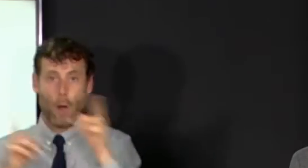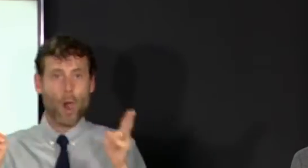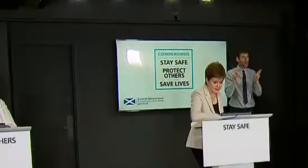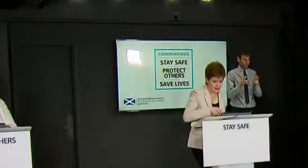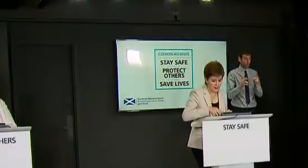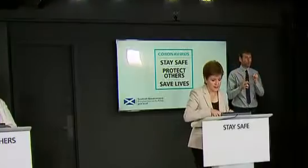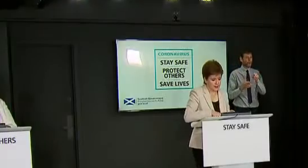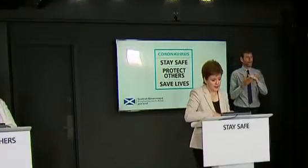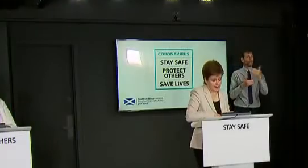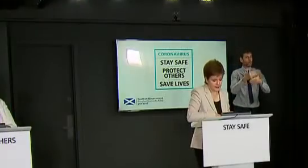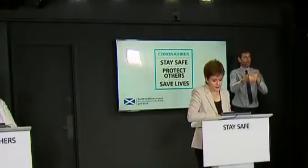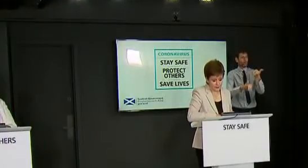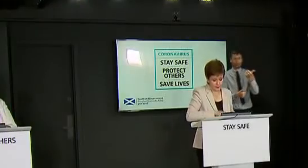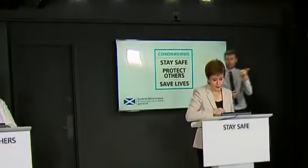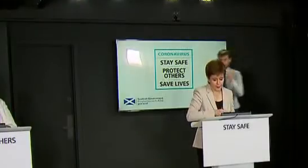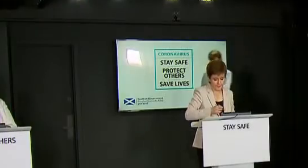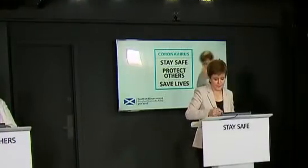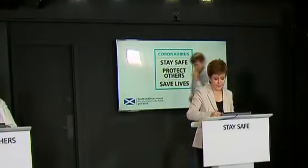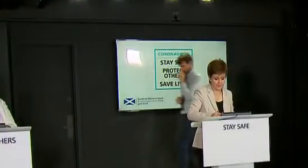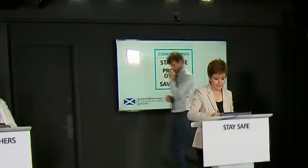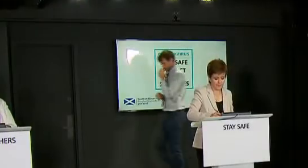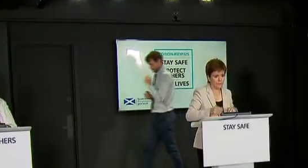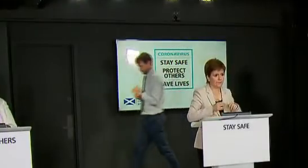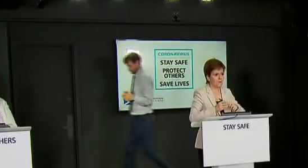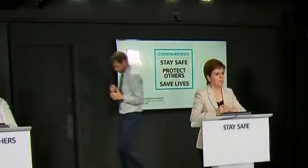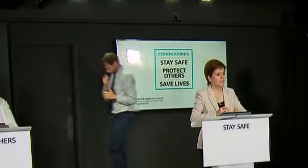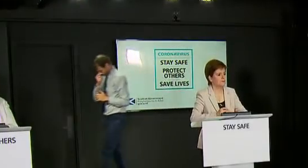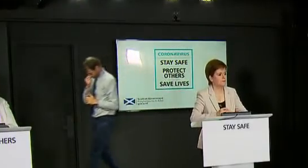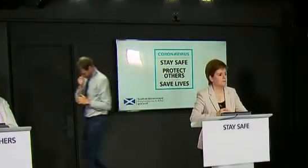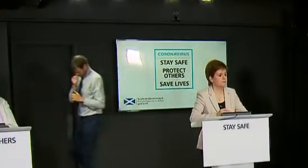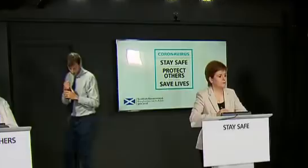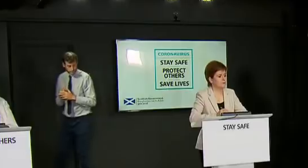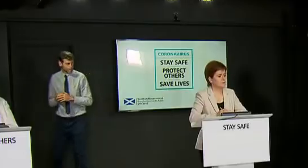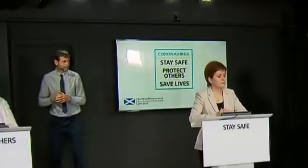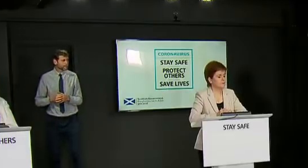Thanks, Jason. Alan Smith form Bauer.